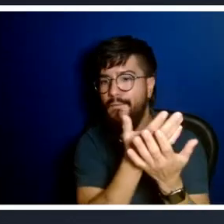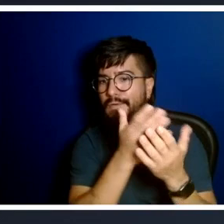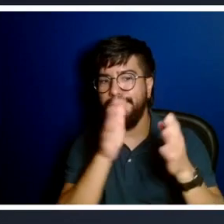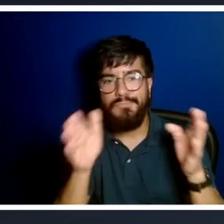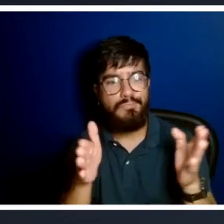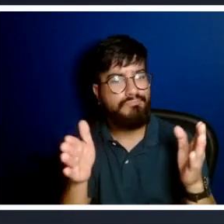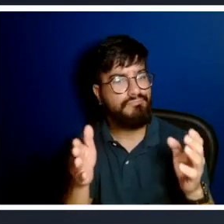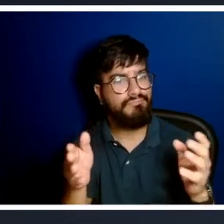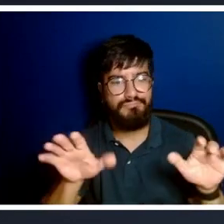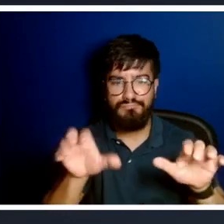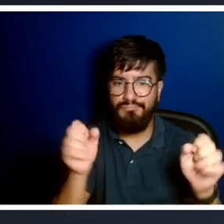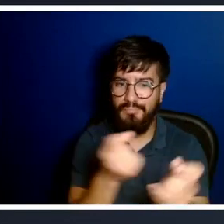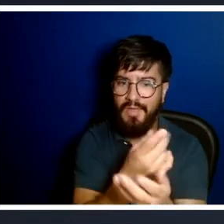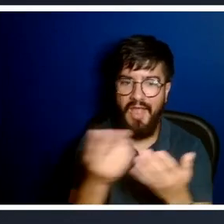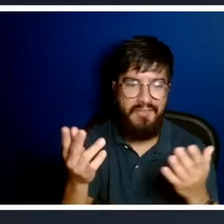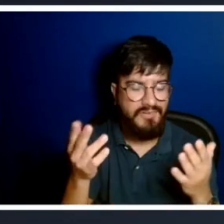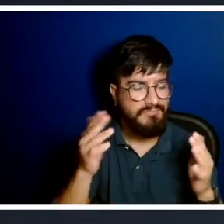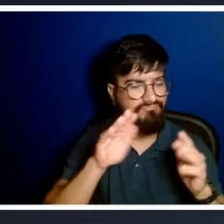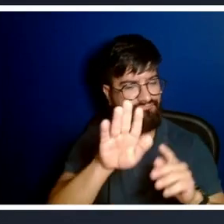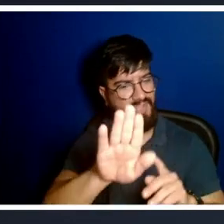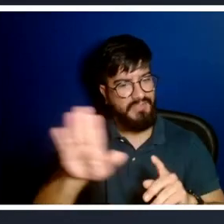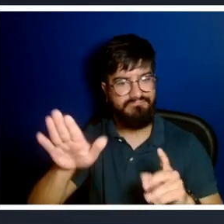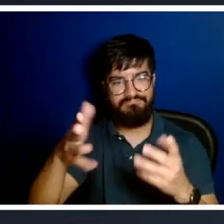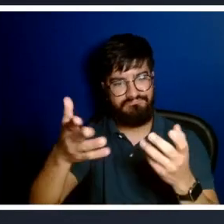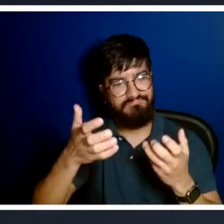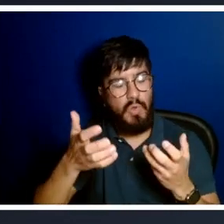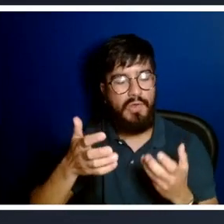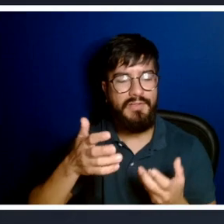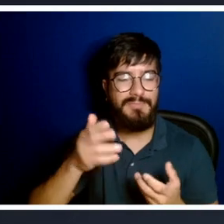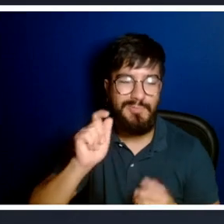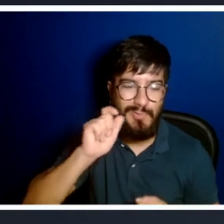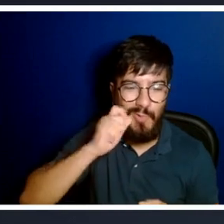really cool to see the kinds of things that they come up with. And the kinds of ways that they